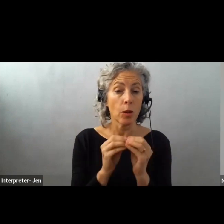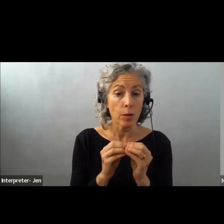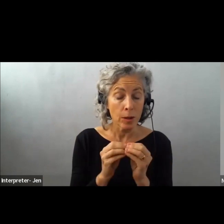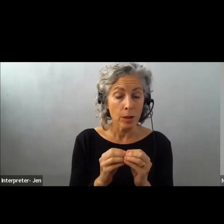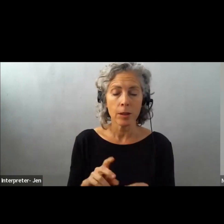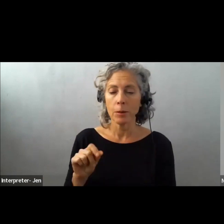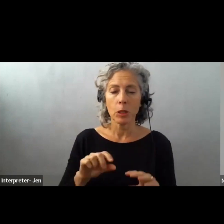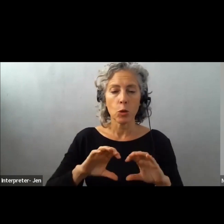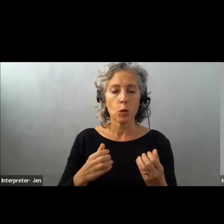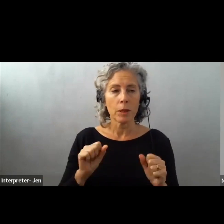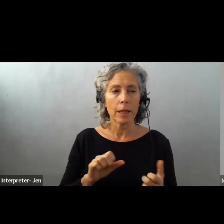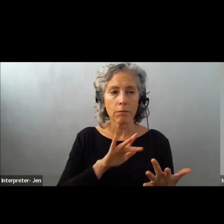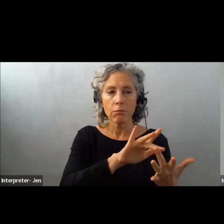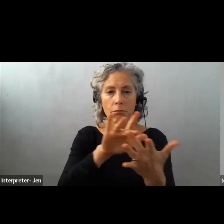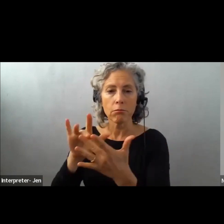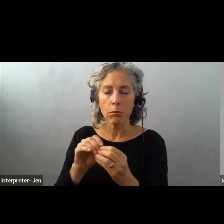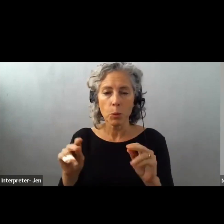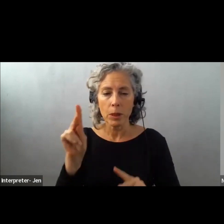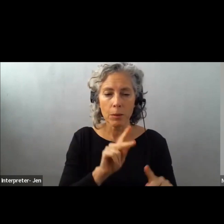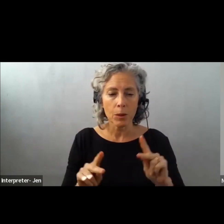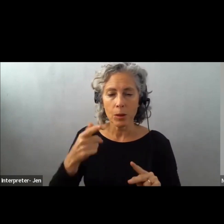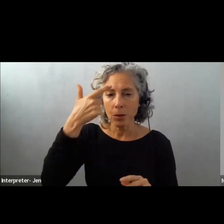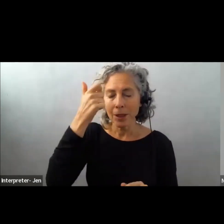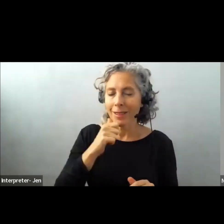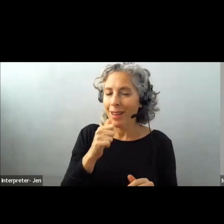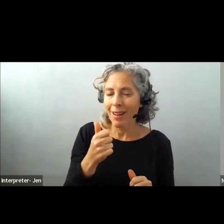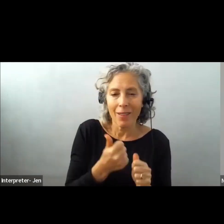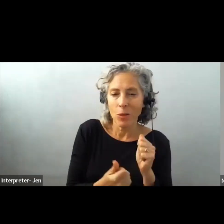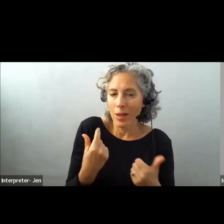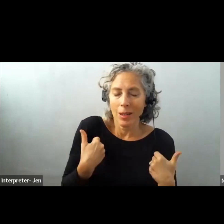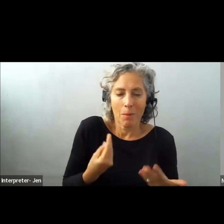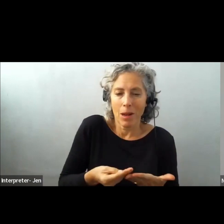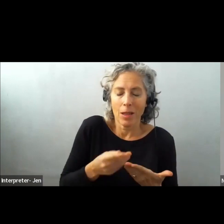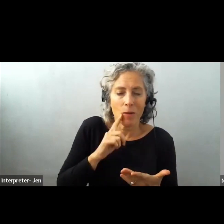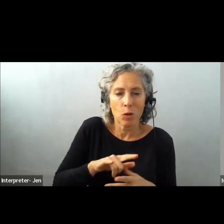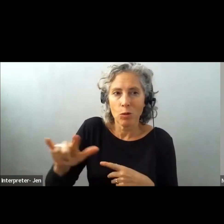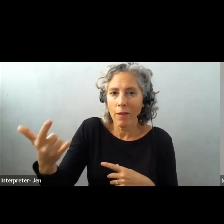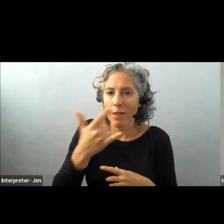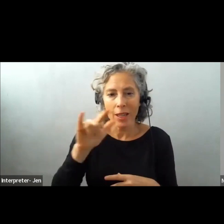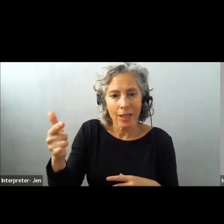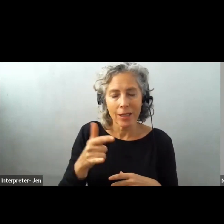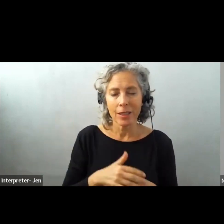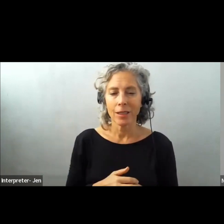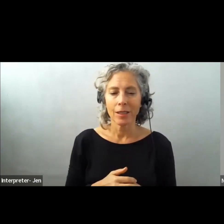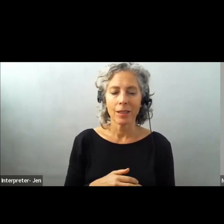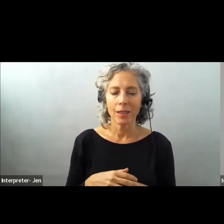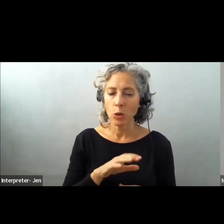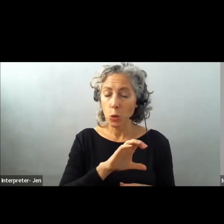groups to reach a wider audience given that not everyone has the money to travel allowed us to use Zoom and other platforms for